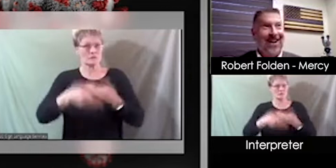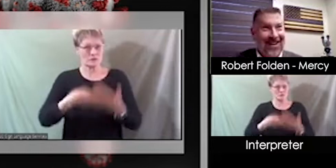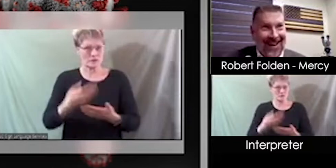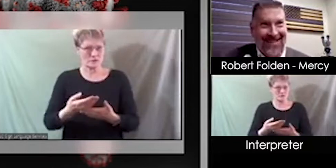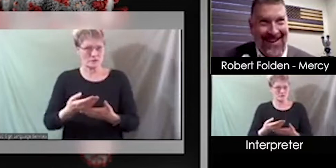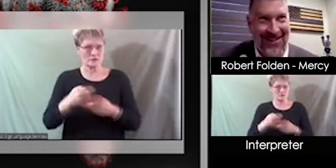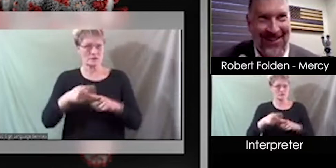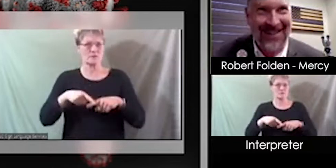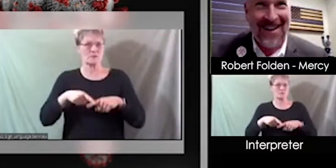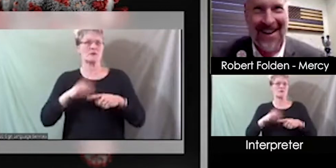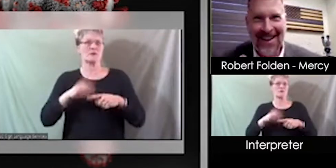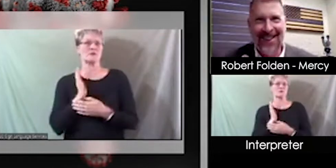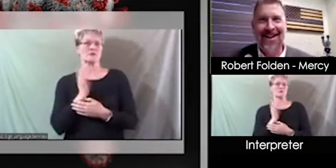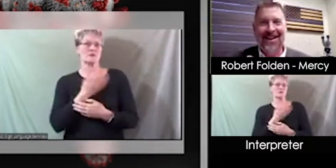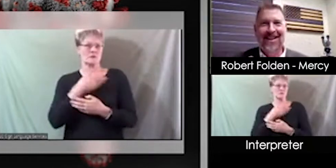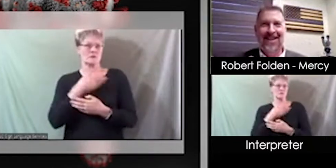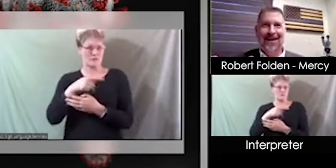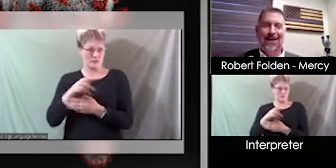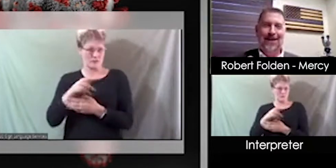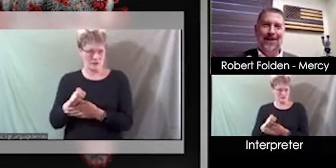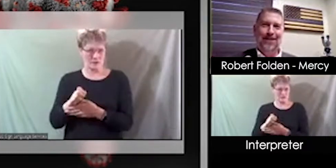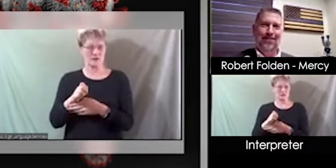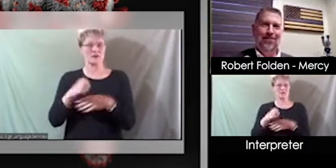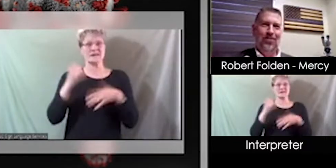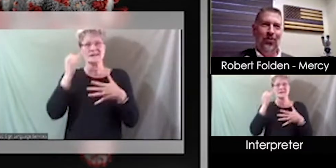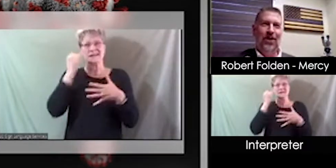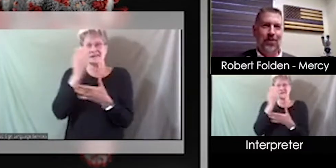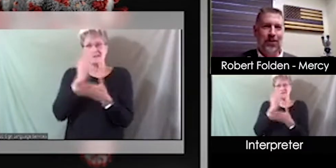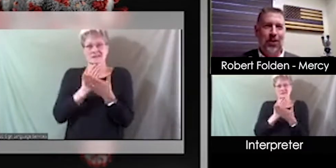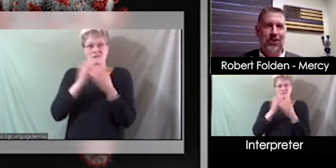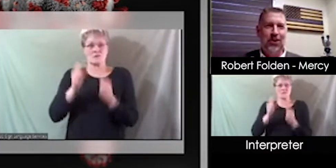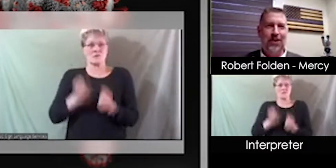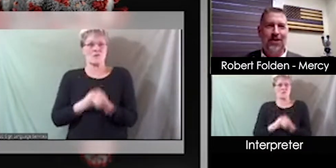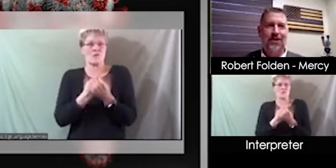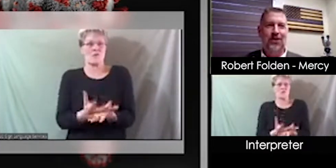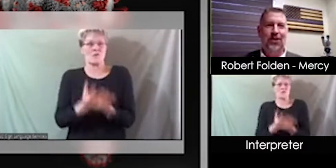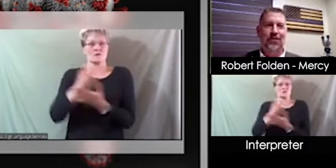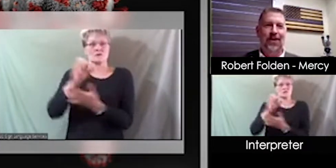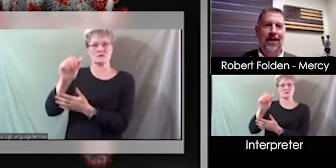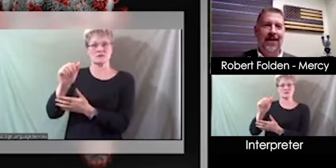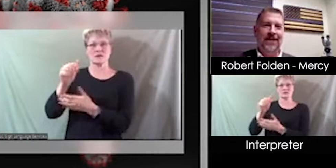aerosparrolization like respiratory treatments or if I'm an